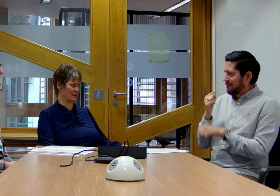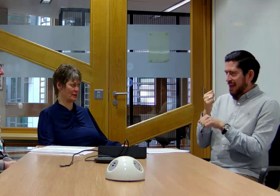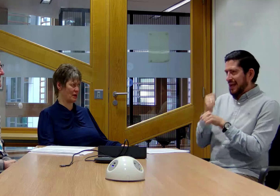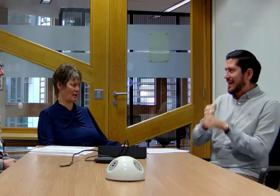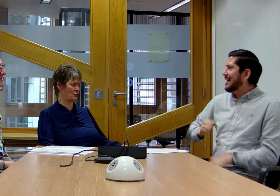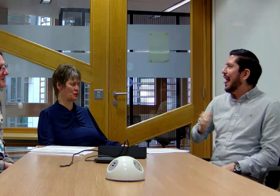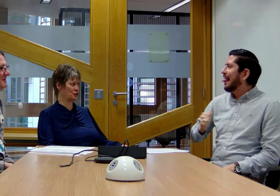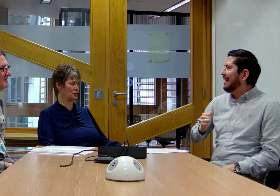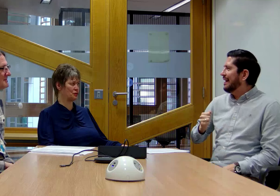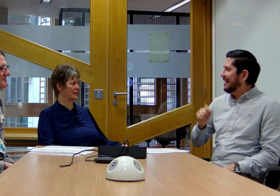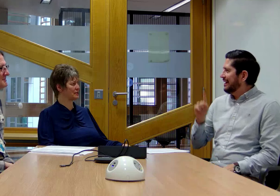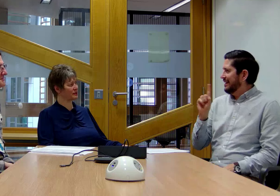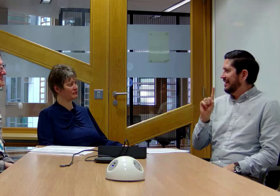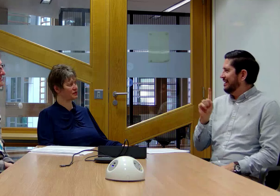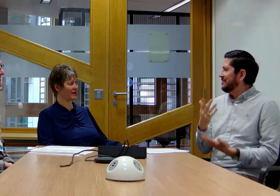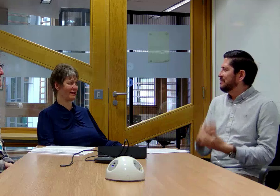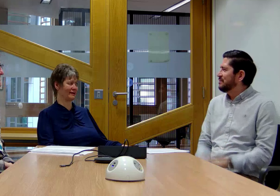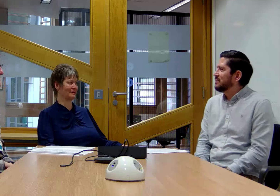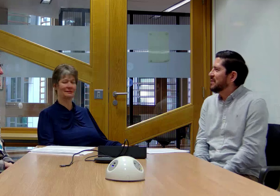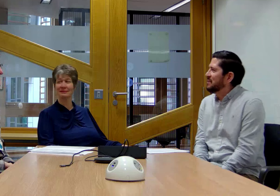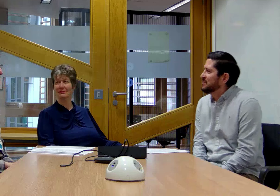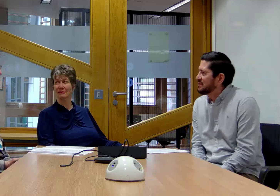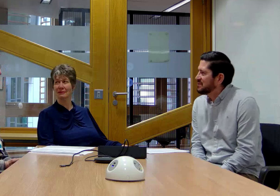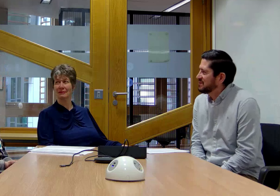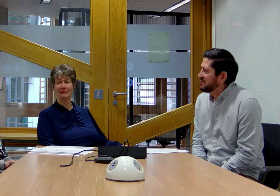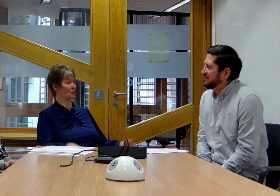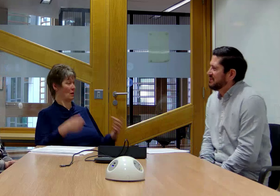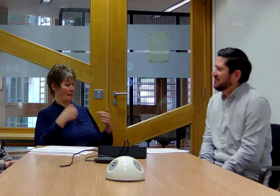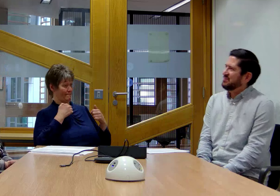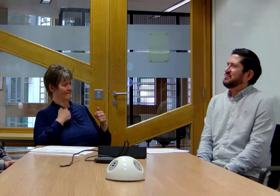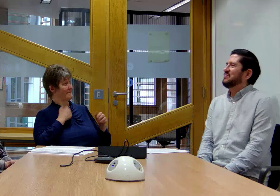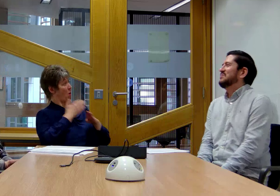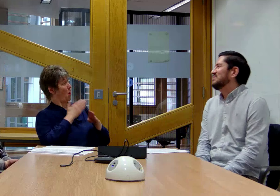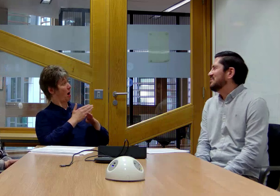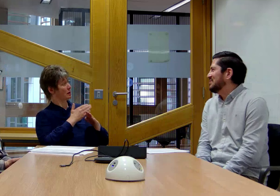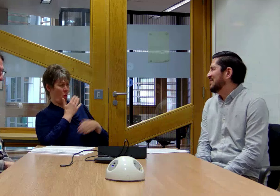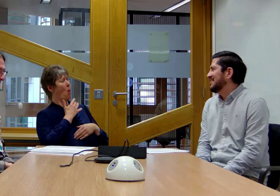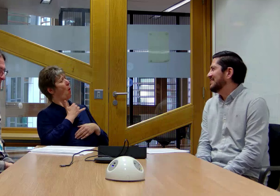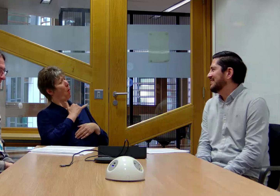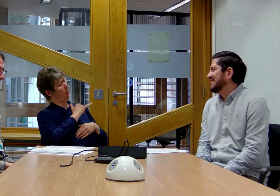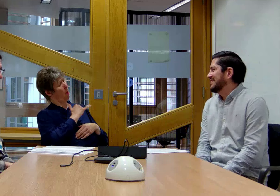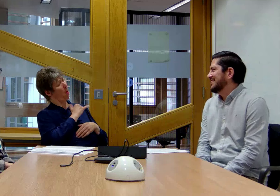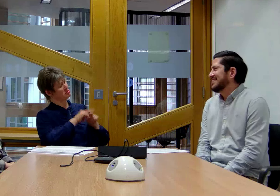So now I would like to ask you, Alasdair, what about your work? What do you do in terms of Gaelic?